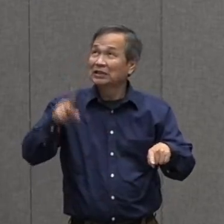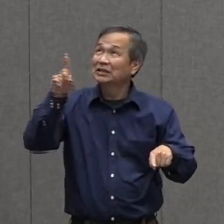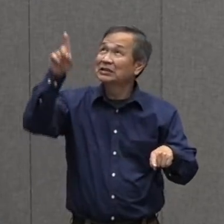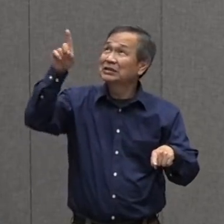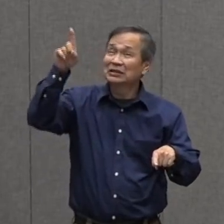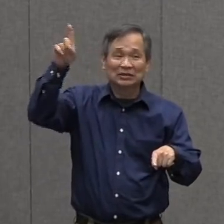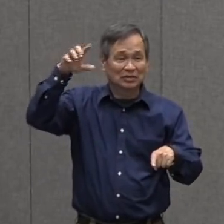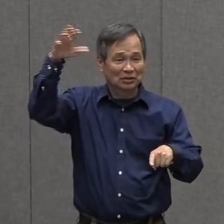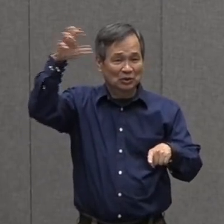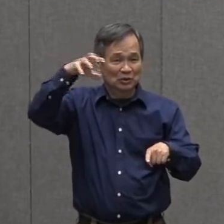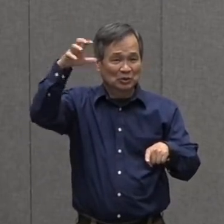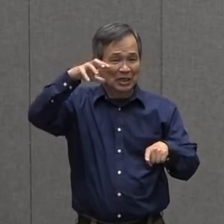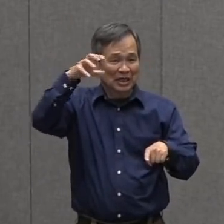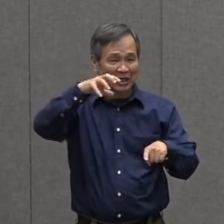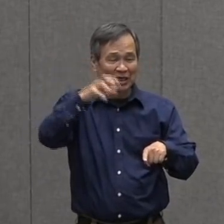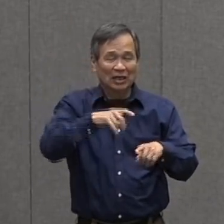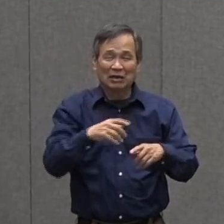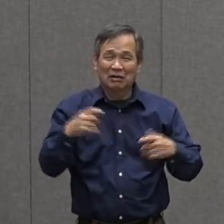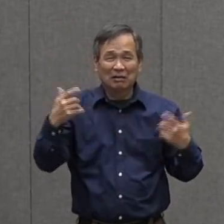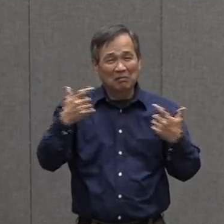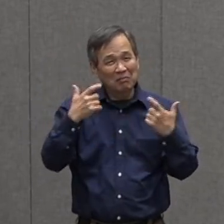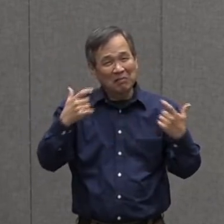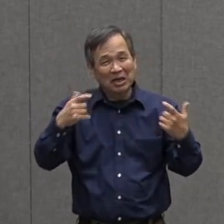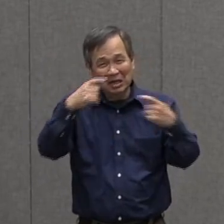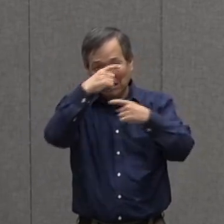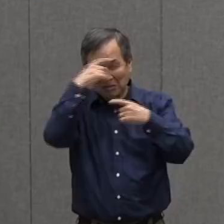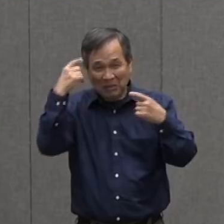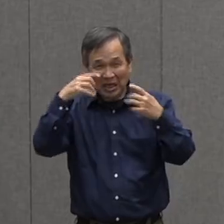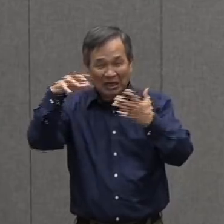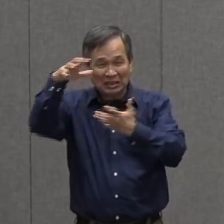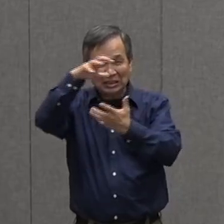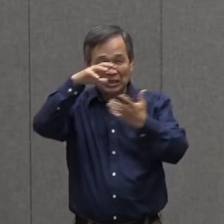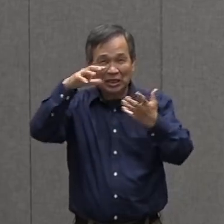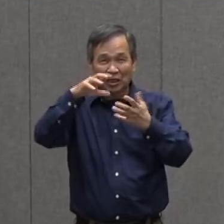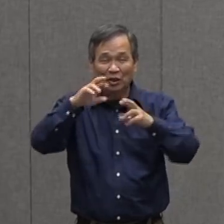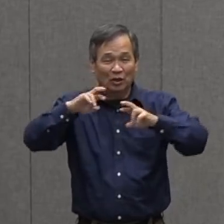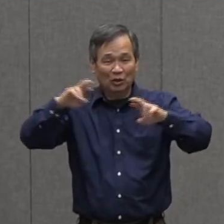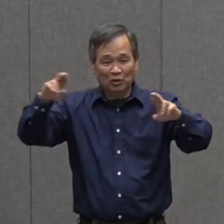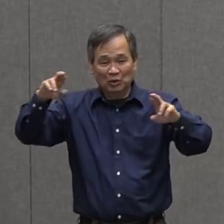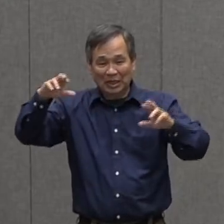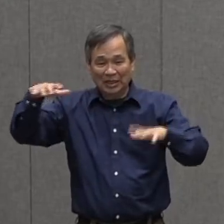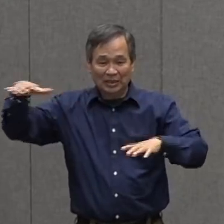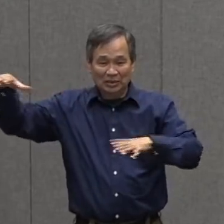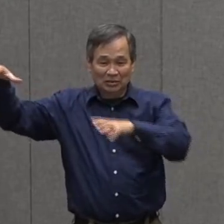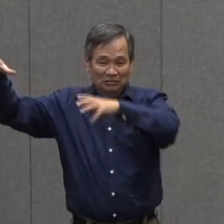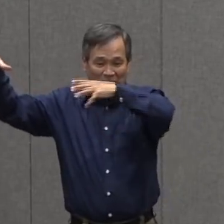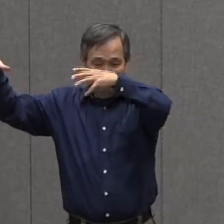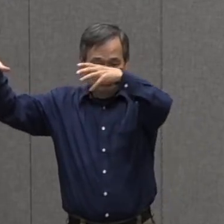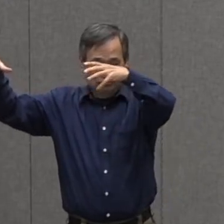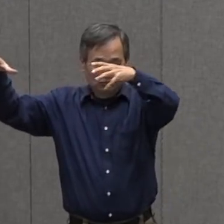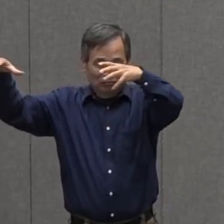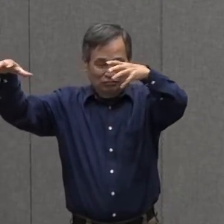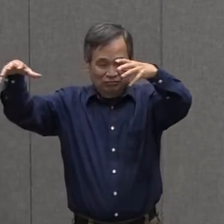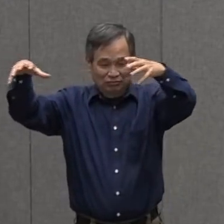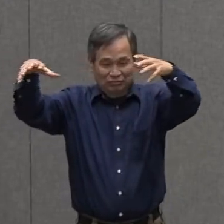"The big black cloud all heavy with rain "that shadowed the ground on Kapiti Plain."